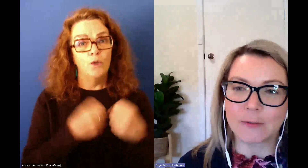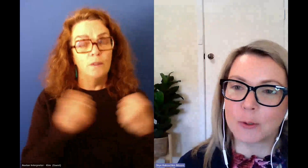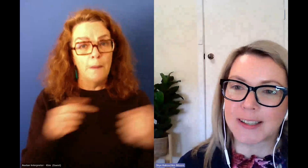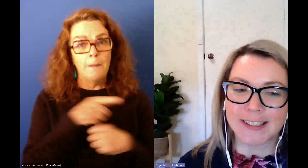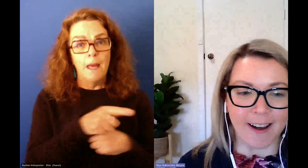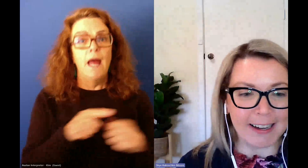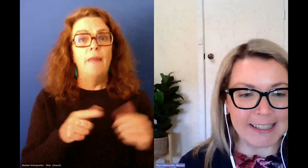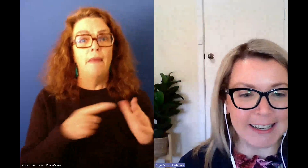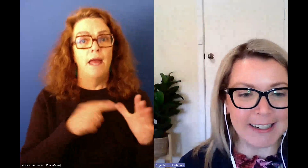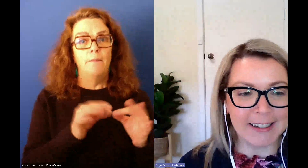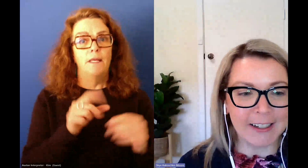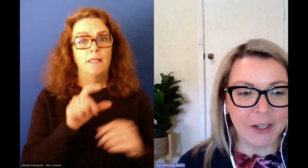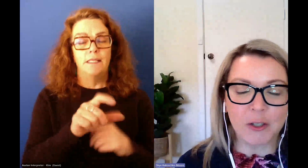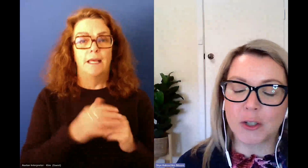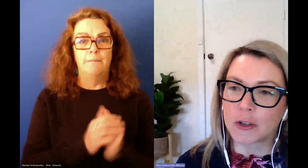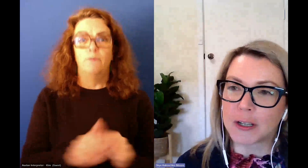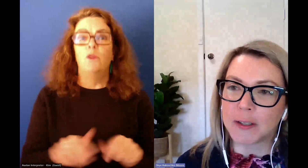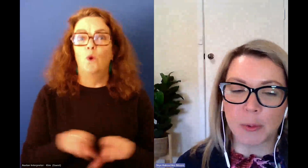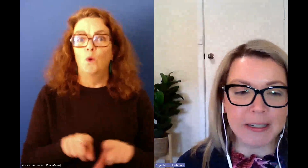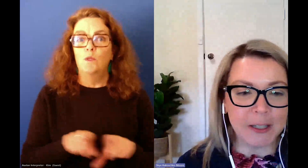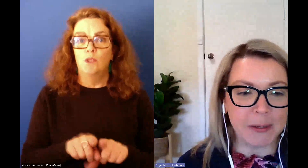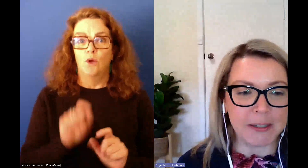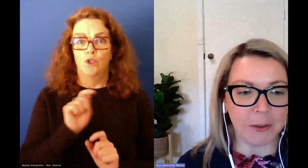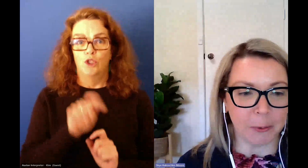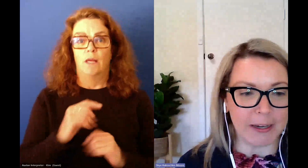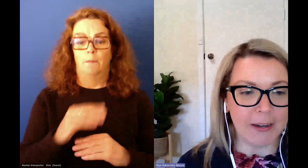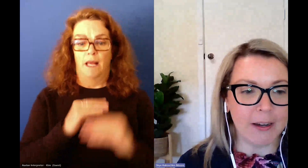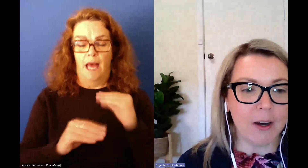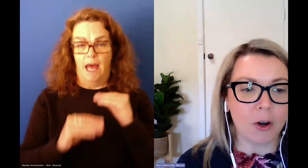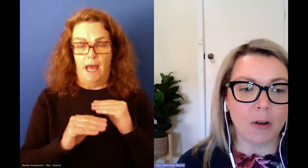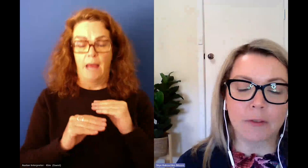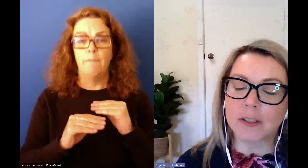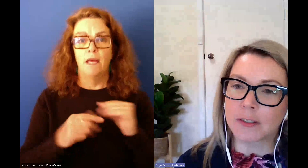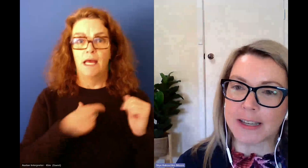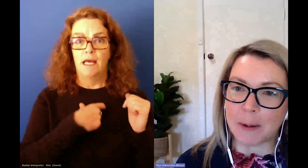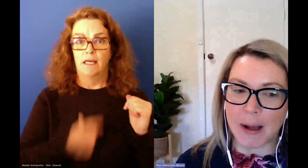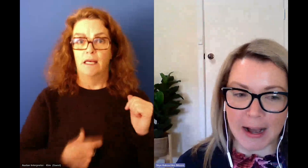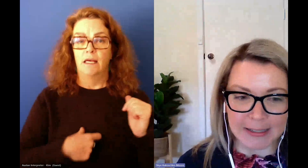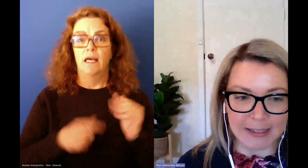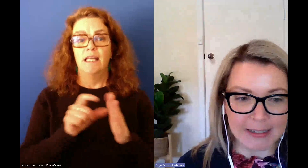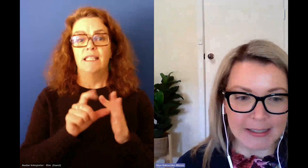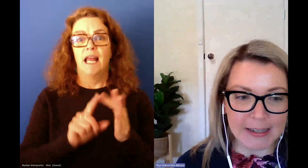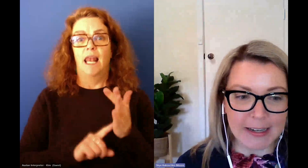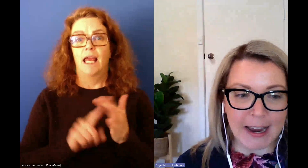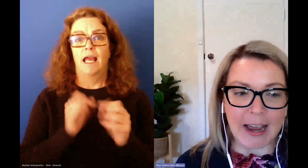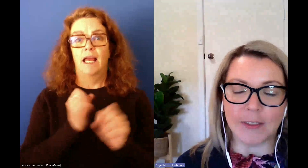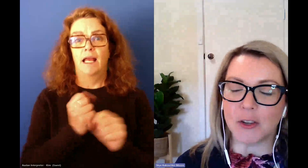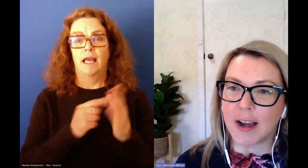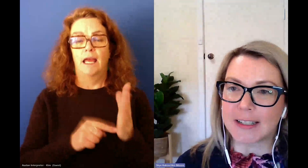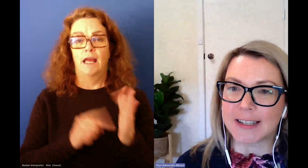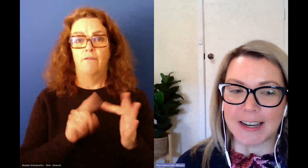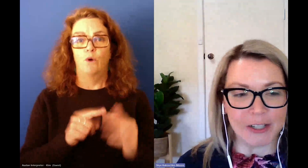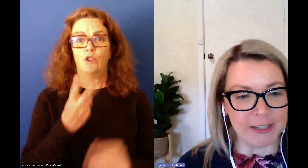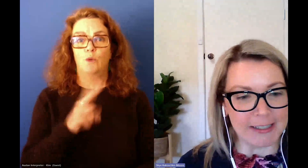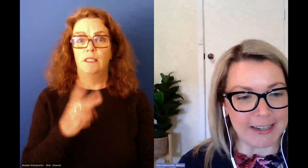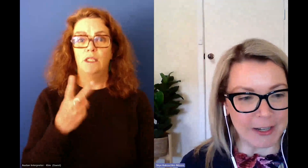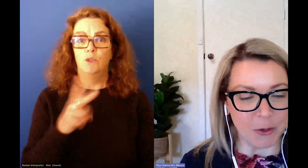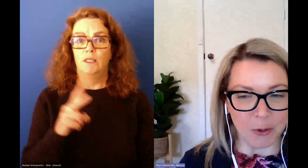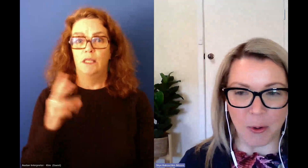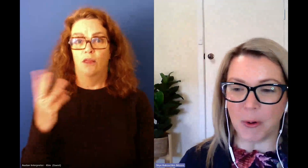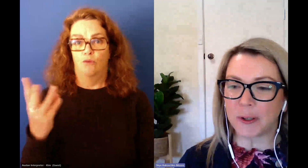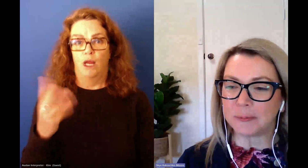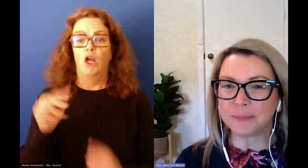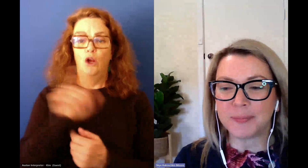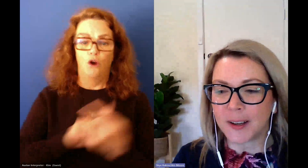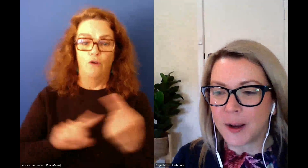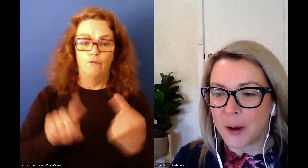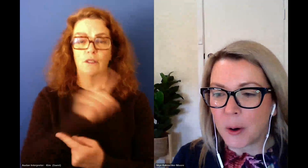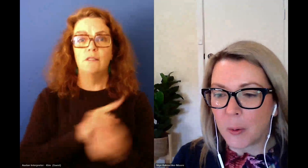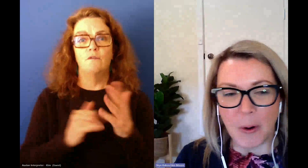civil society during the 2023 Conference of State Parties at the United Nations in New York.